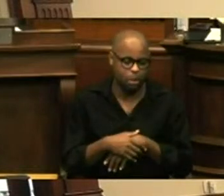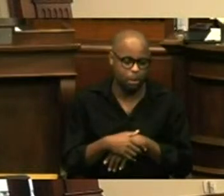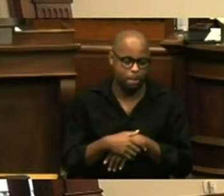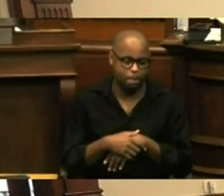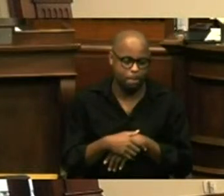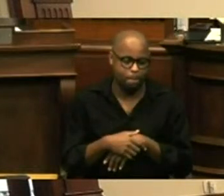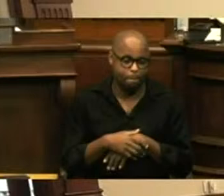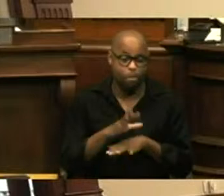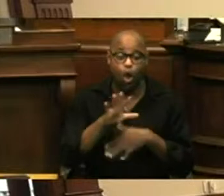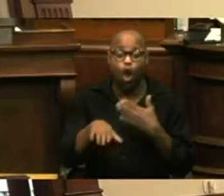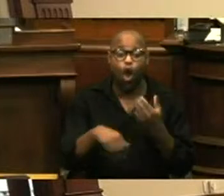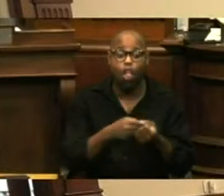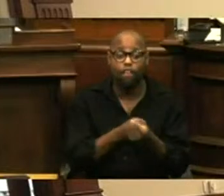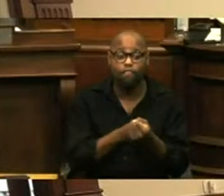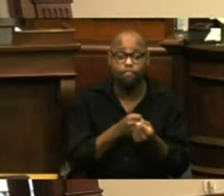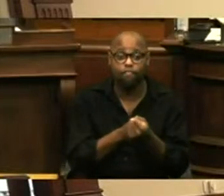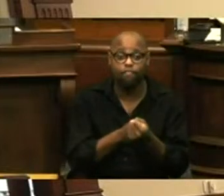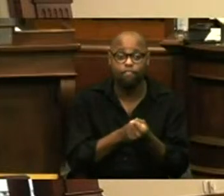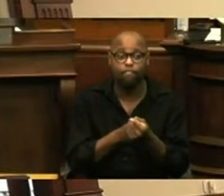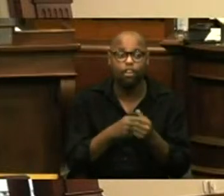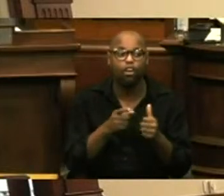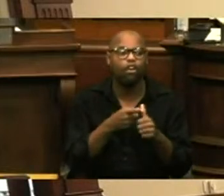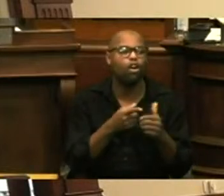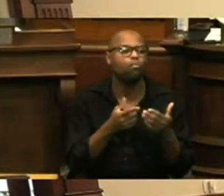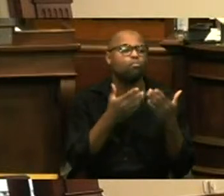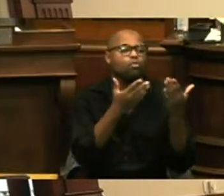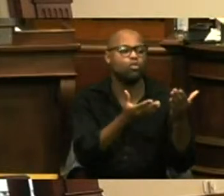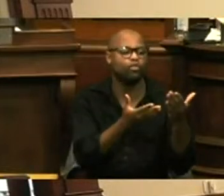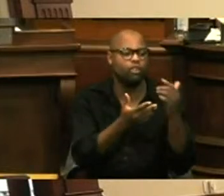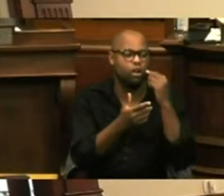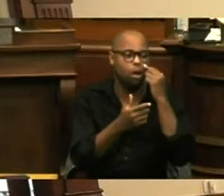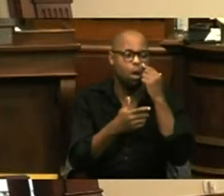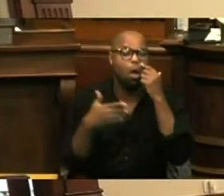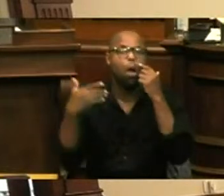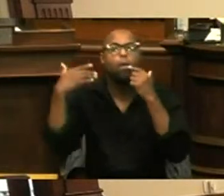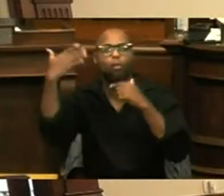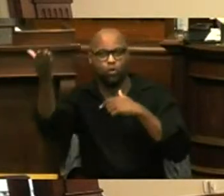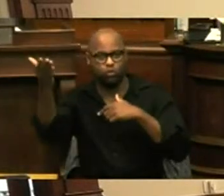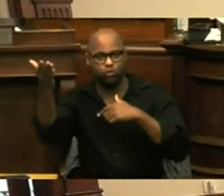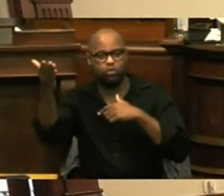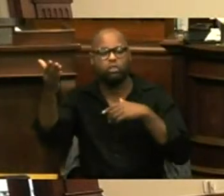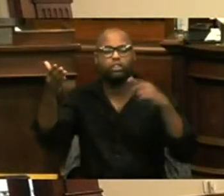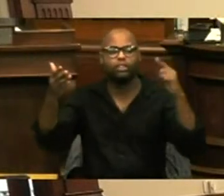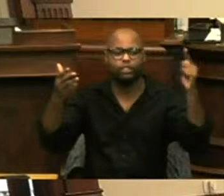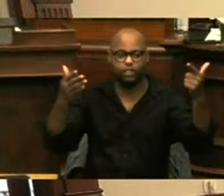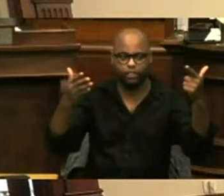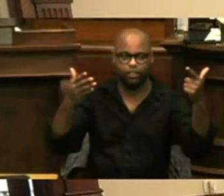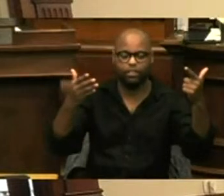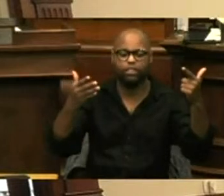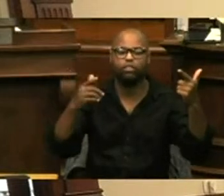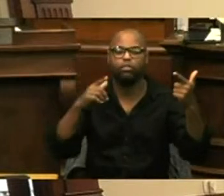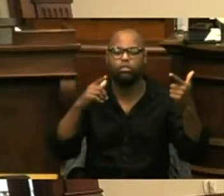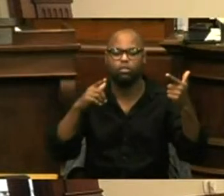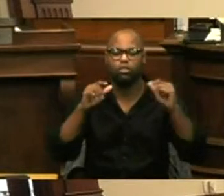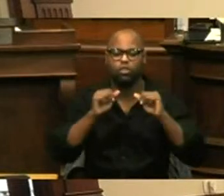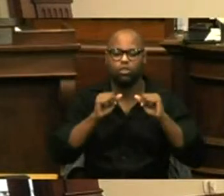amended. So we need a vote. All